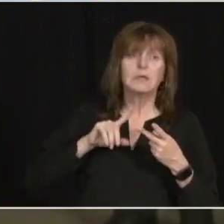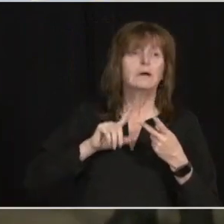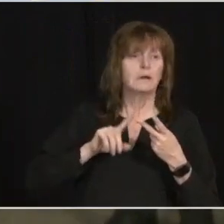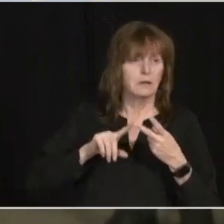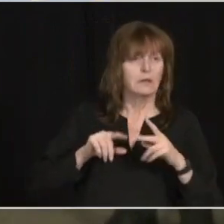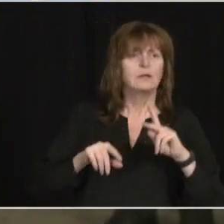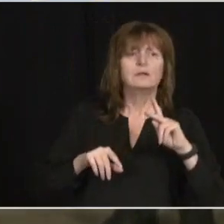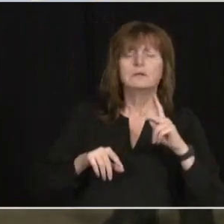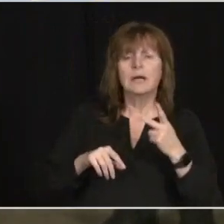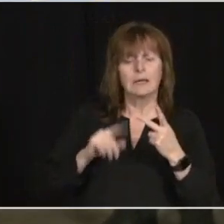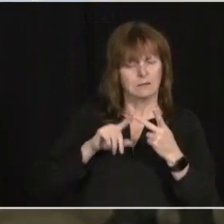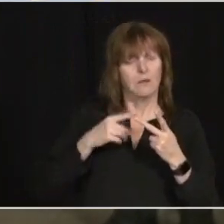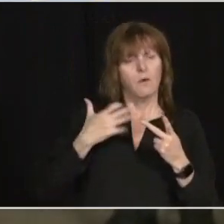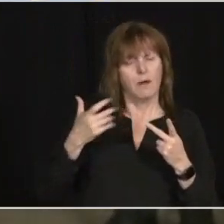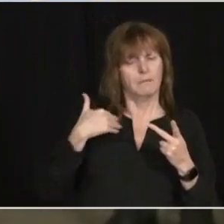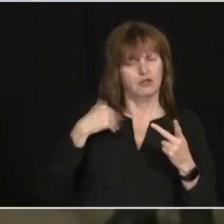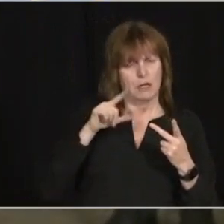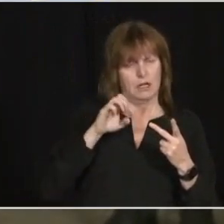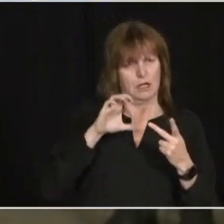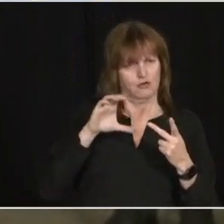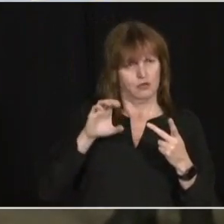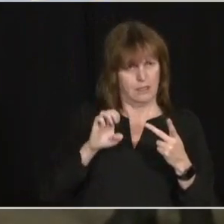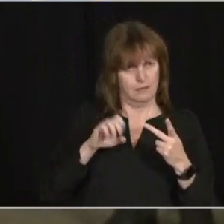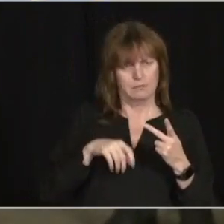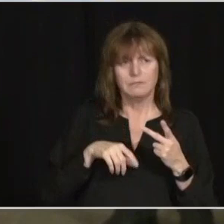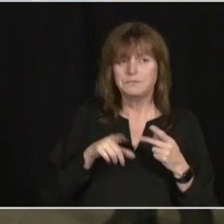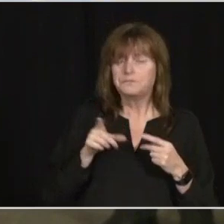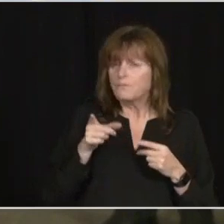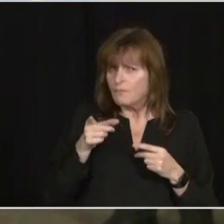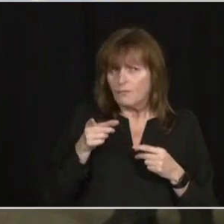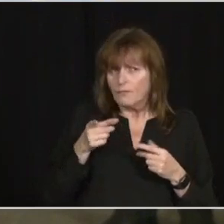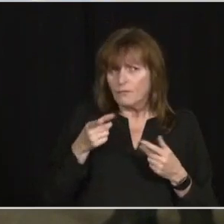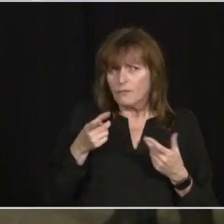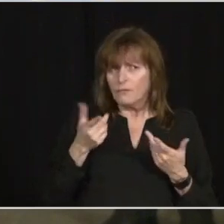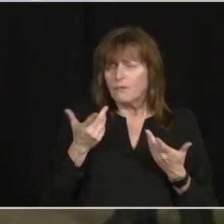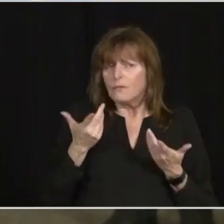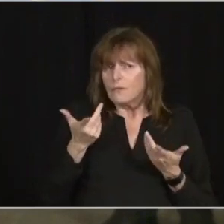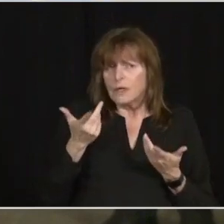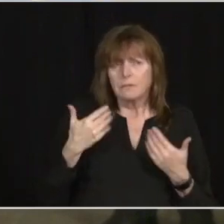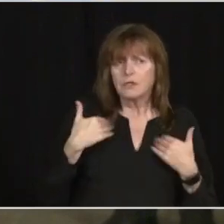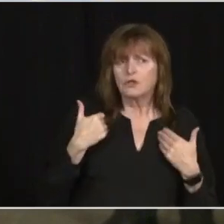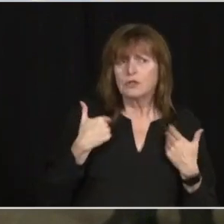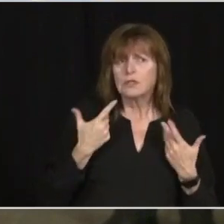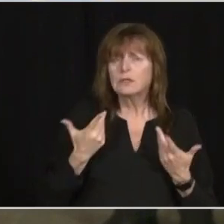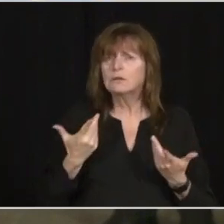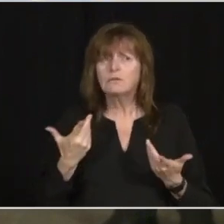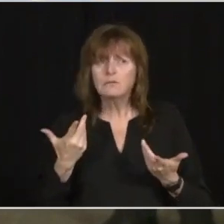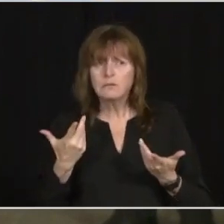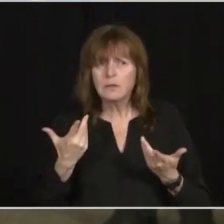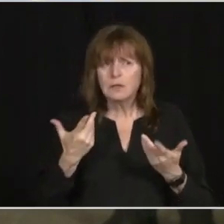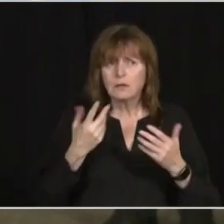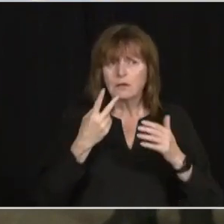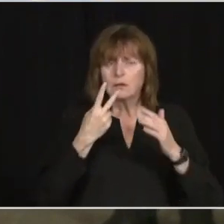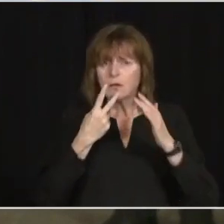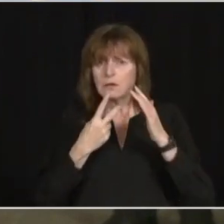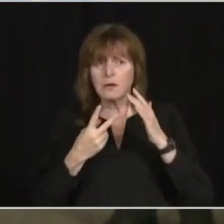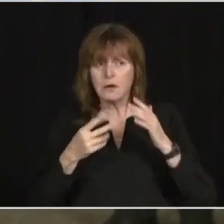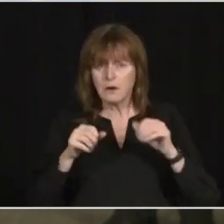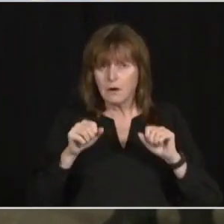Lecce, has been anyone in your ministry been preparing for the possibility of no school in September? Is that something you're